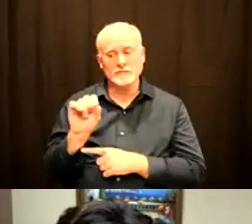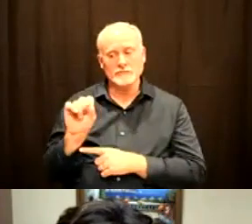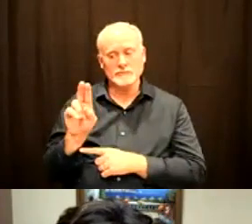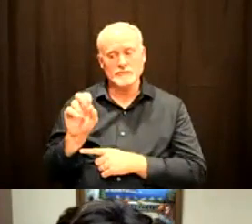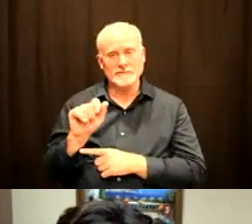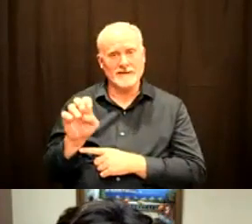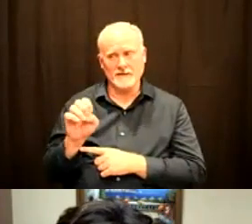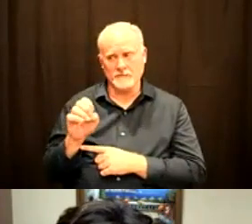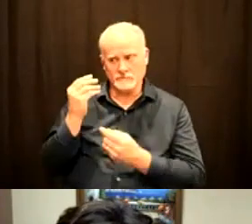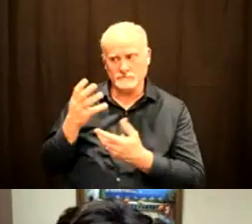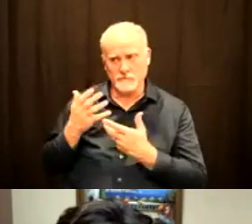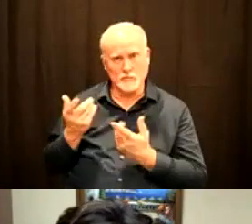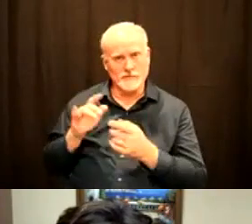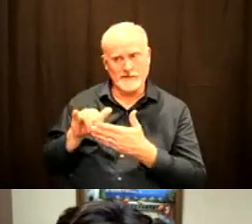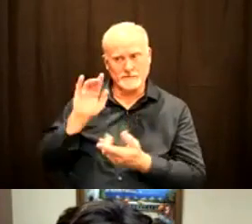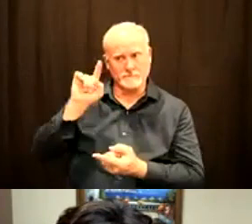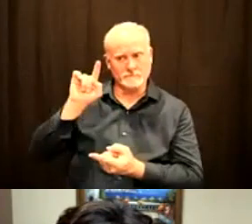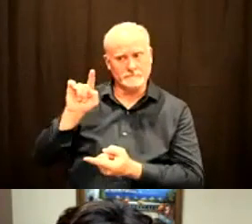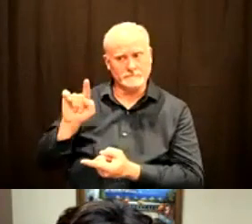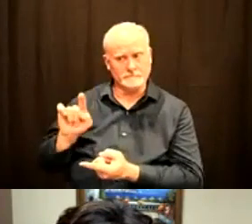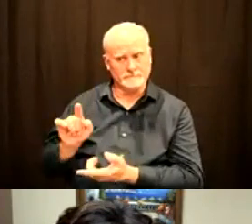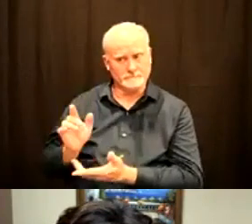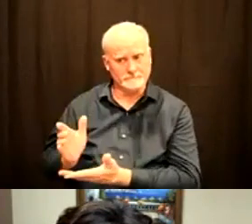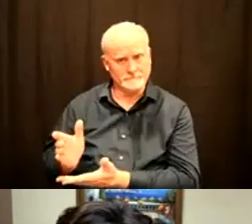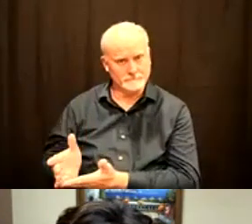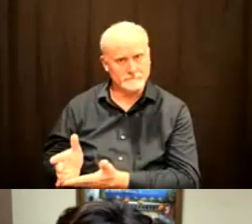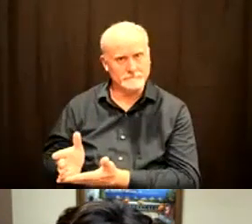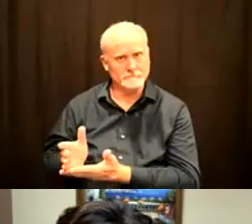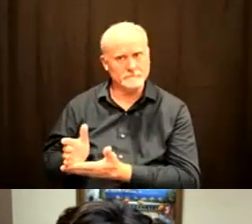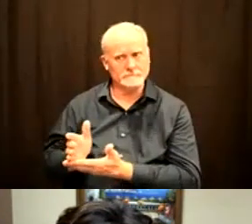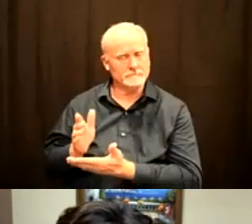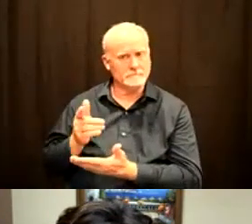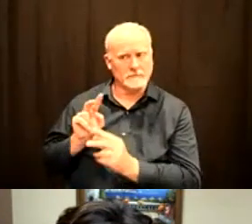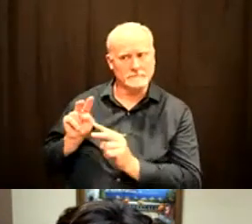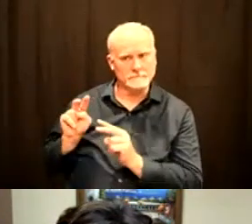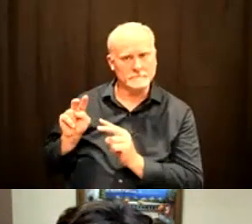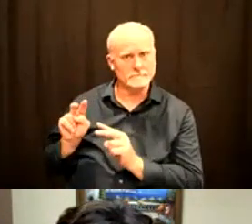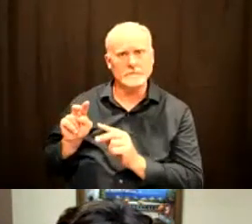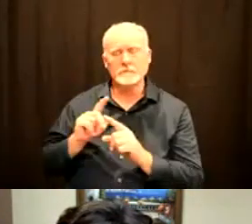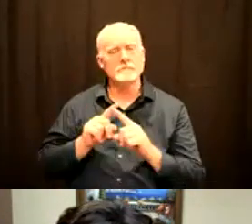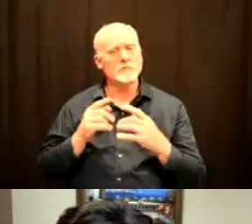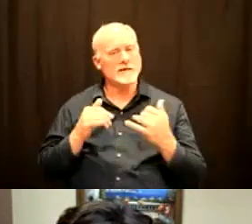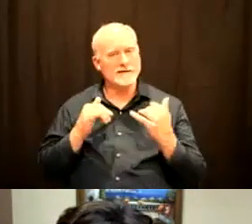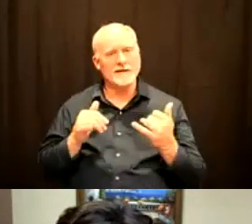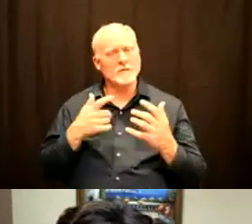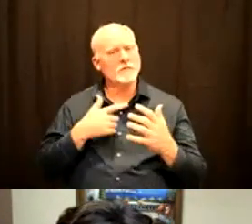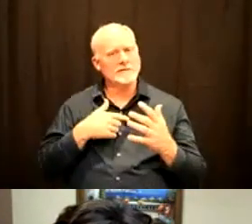when this will begin to go away uh but i i am i'm mindful that uh we're still in a very difficult